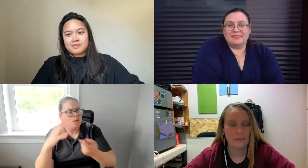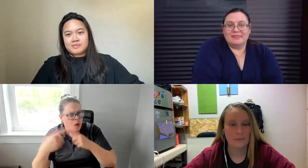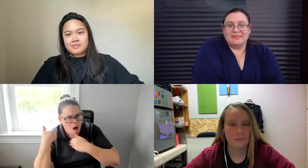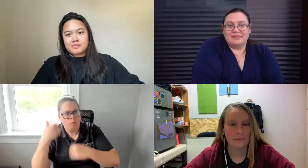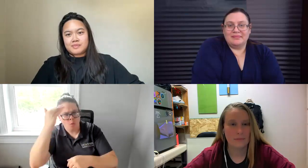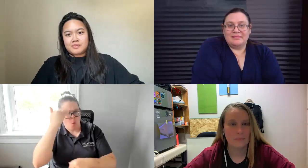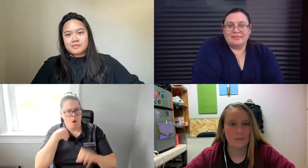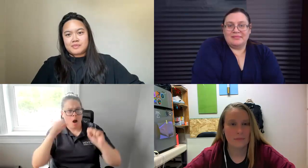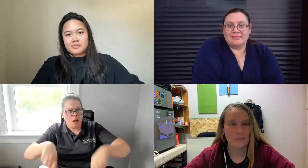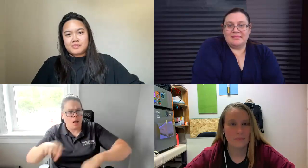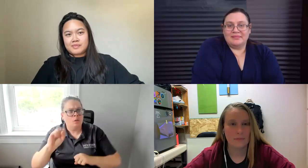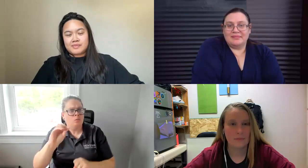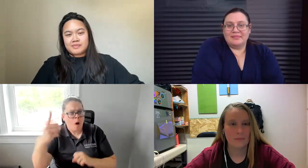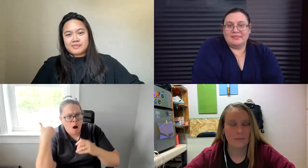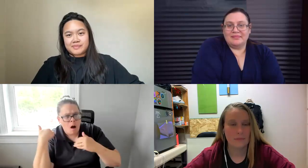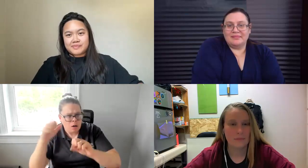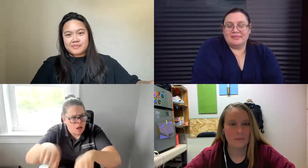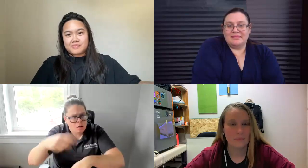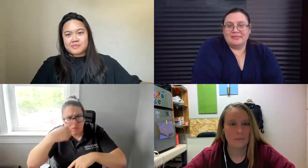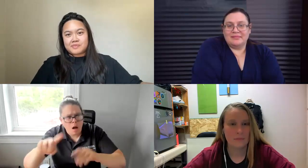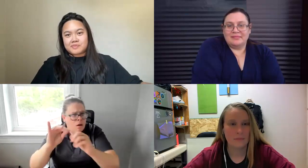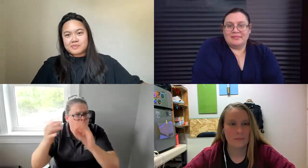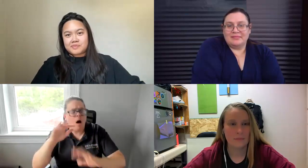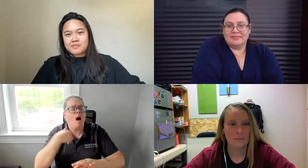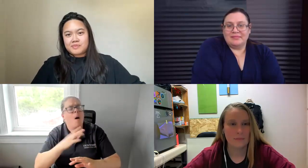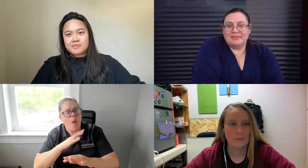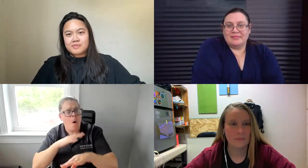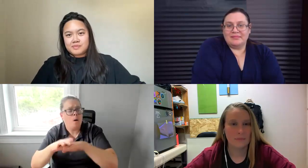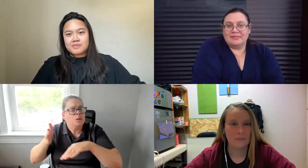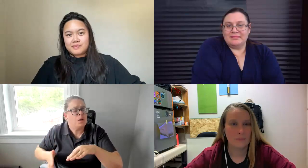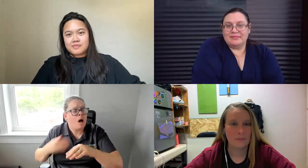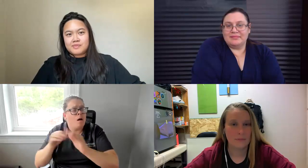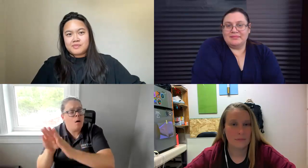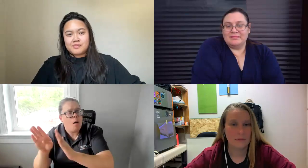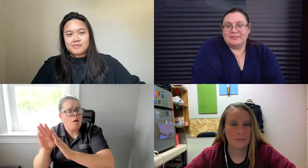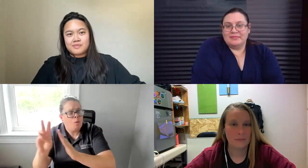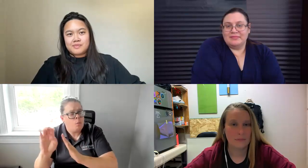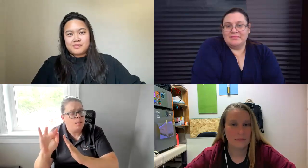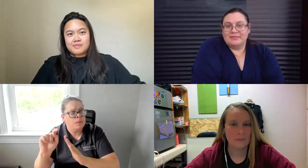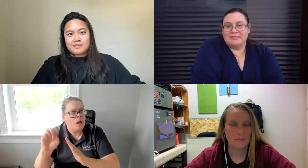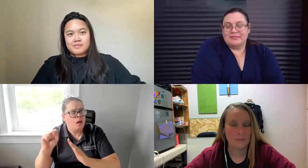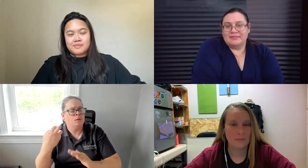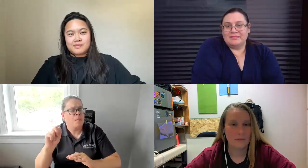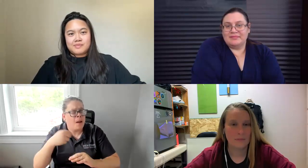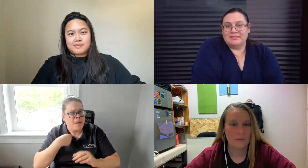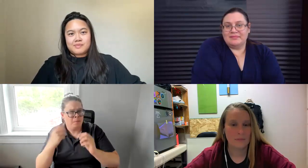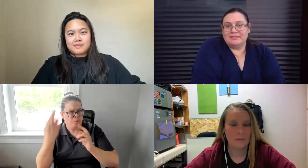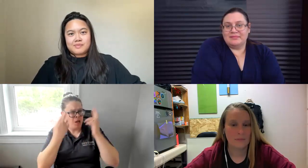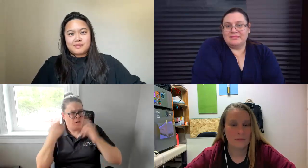That's something that I was always into growing up. And friends had asked if I could do some web developing on the side.